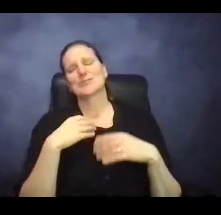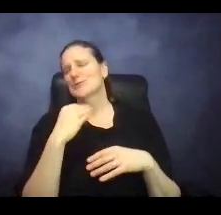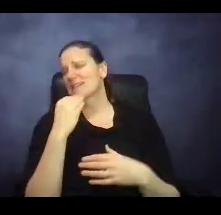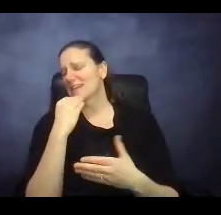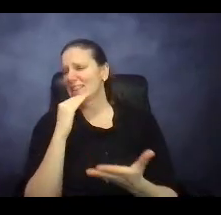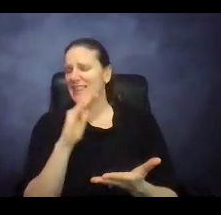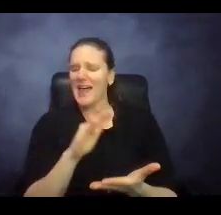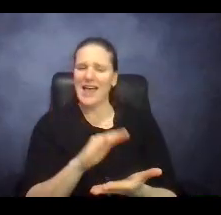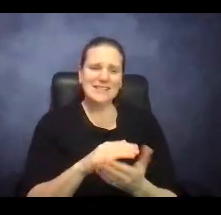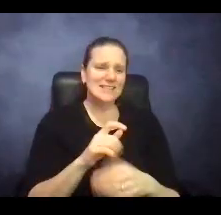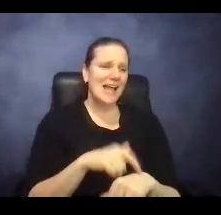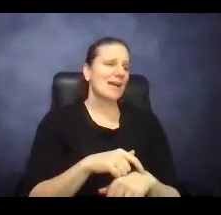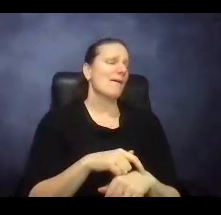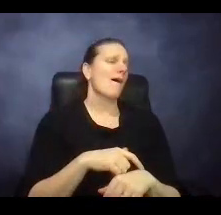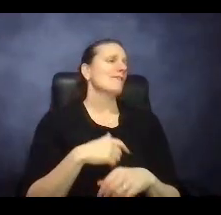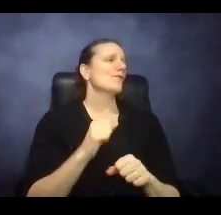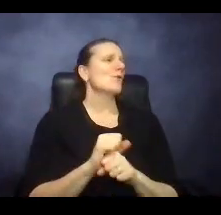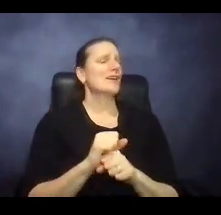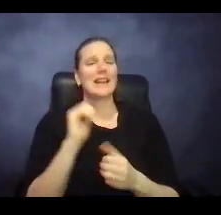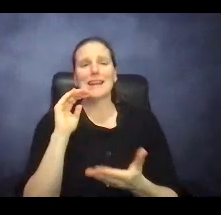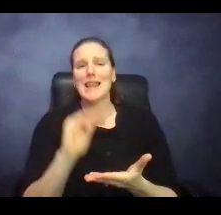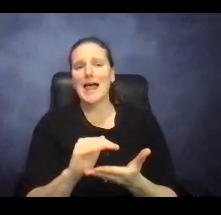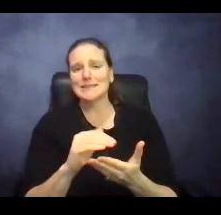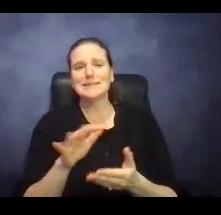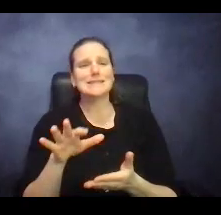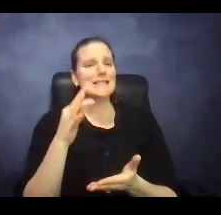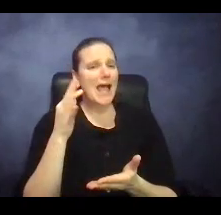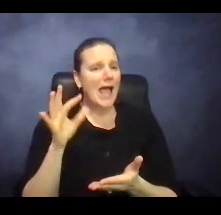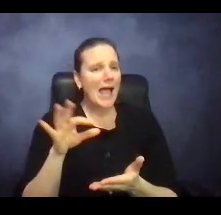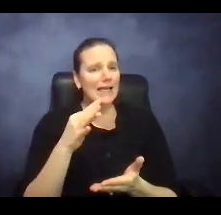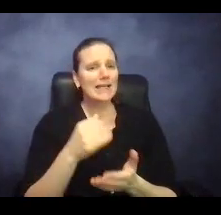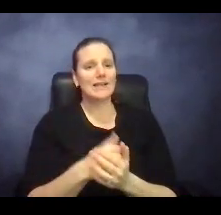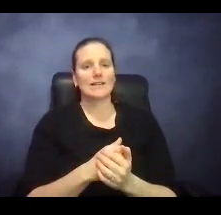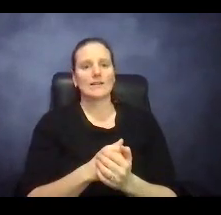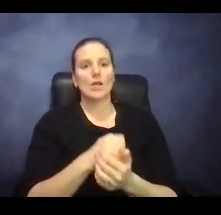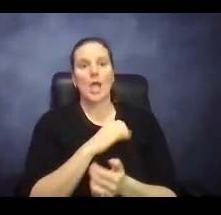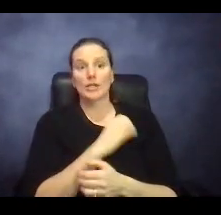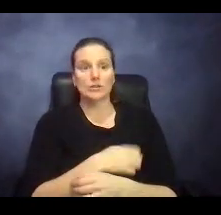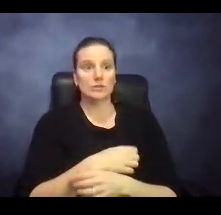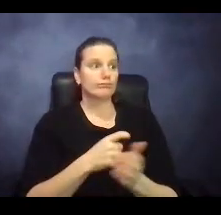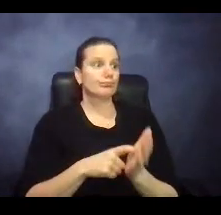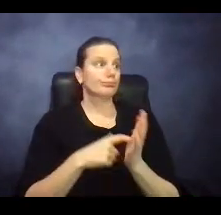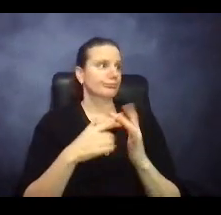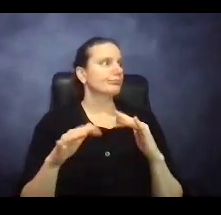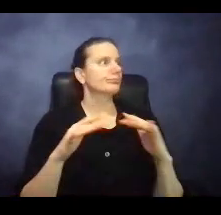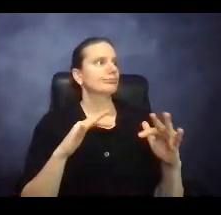or when you have time off of work, you're snacking less. Our energy demands are so high with the level of chronic stress that we have